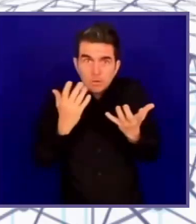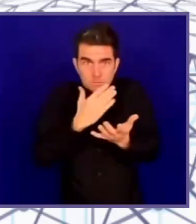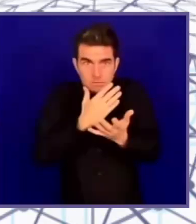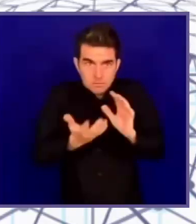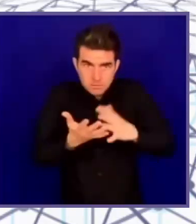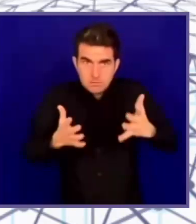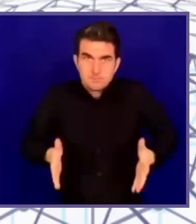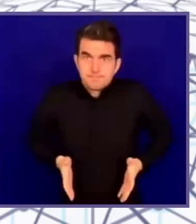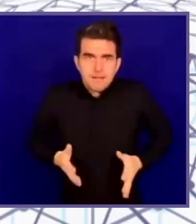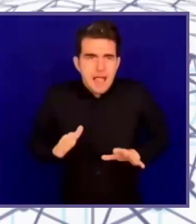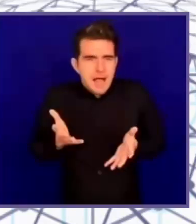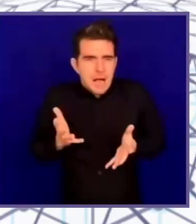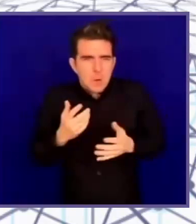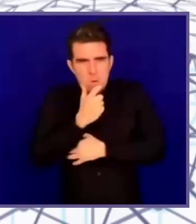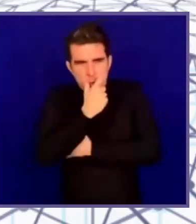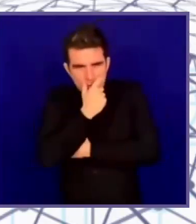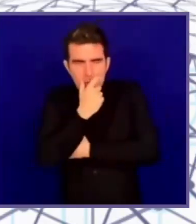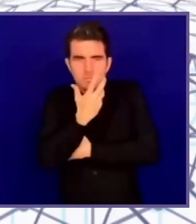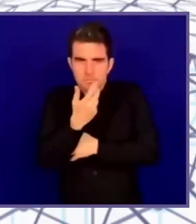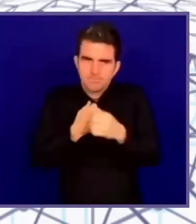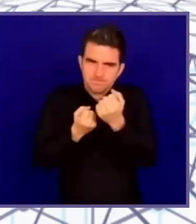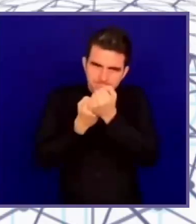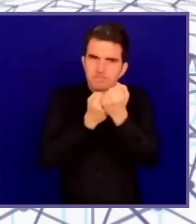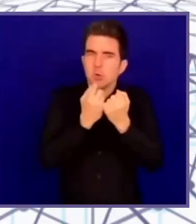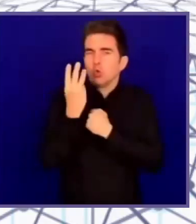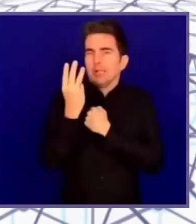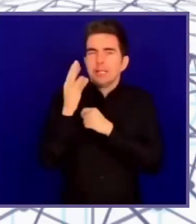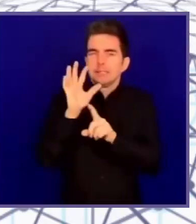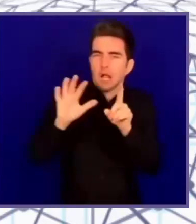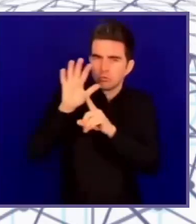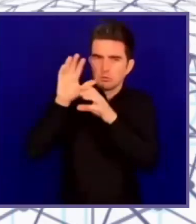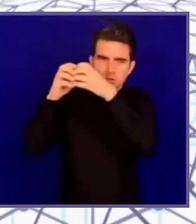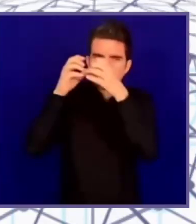and put it to clinical trials. So we hope to have these available by middle of next year for